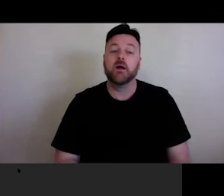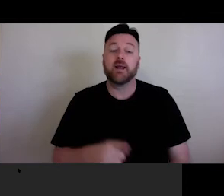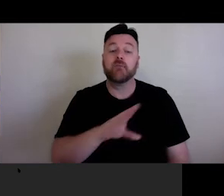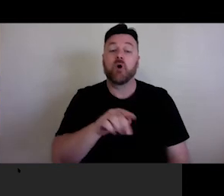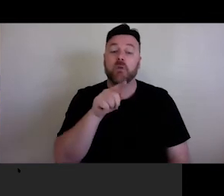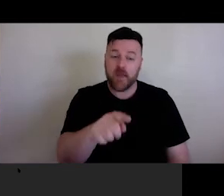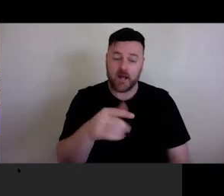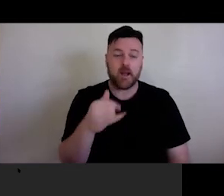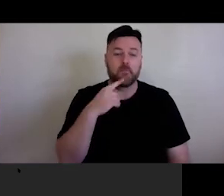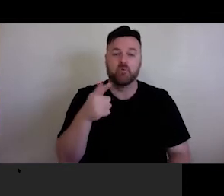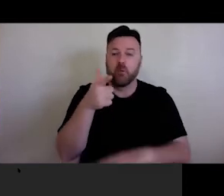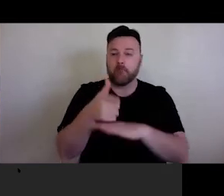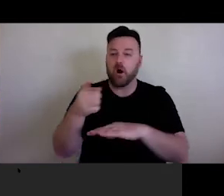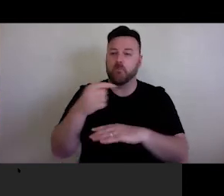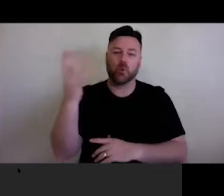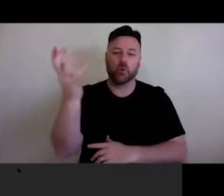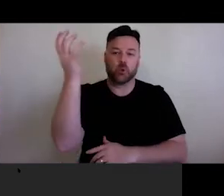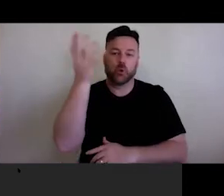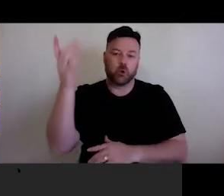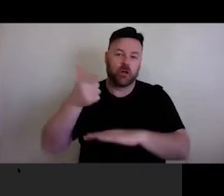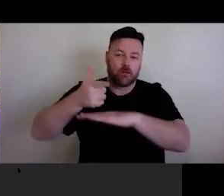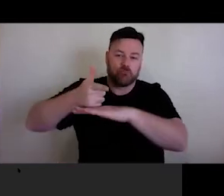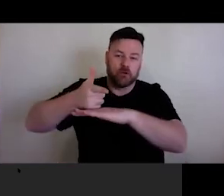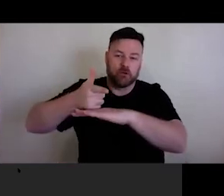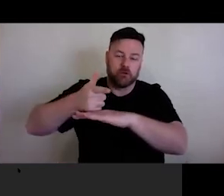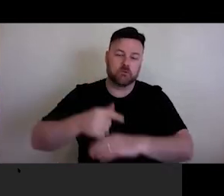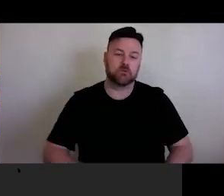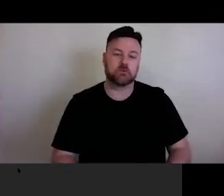yourself a bit more a professional camera as well. We put in there an